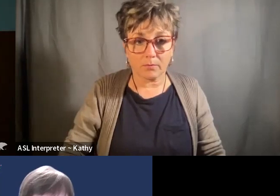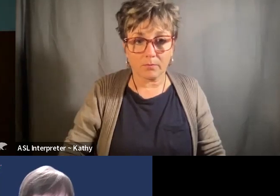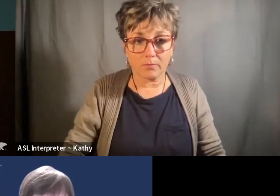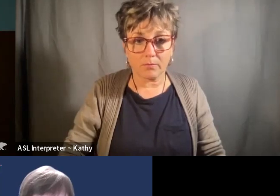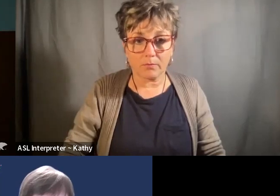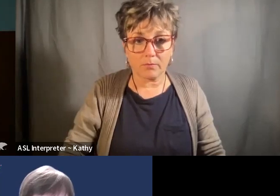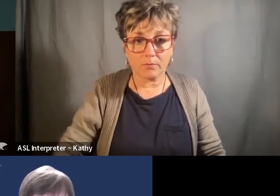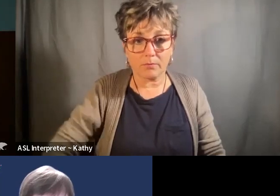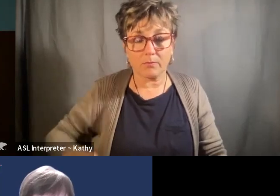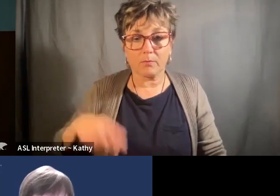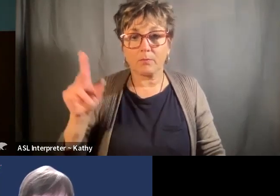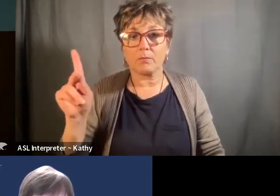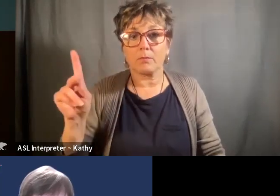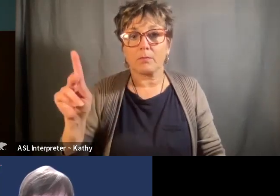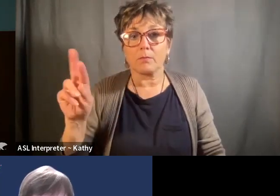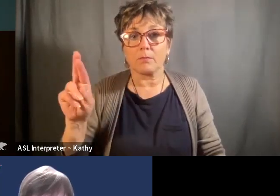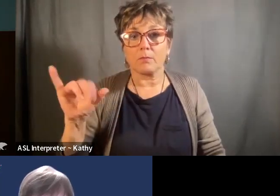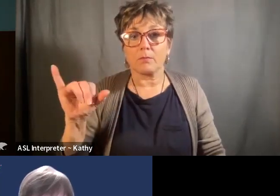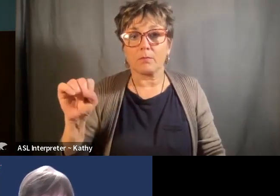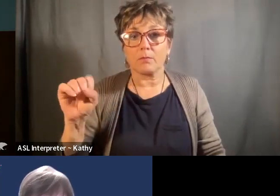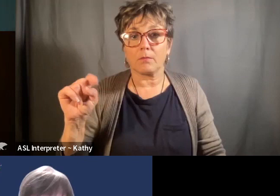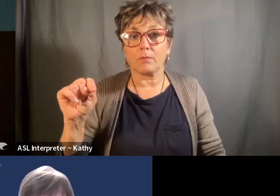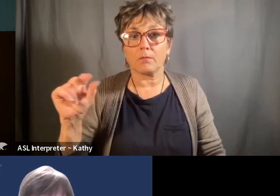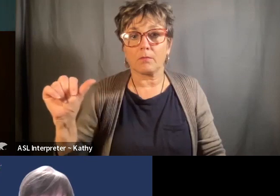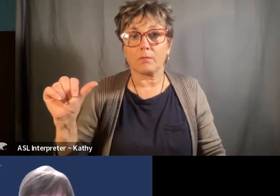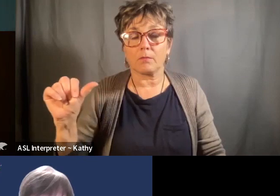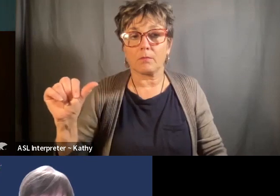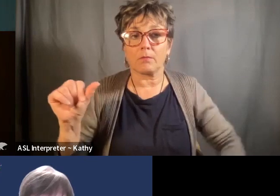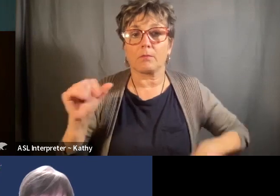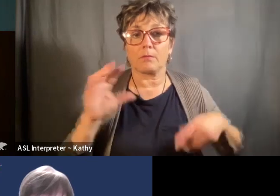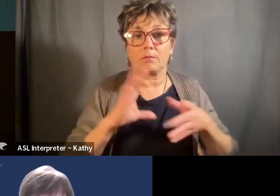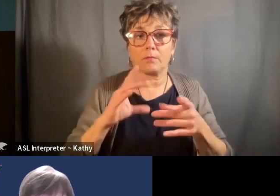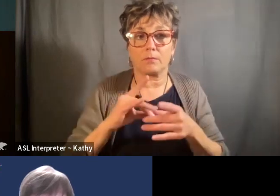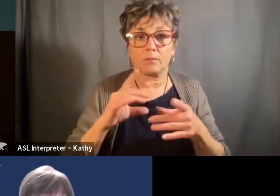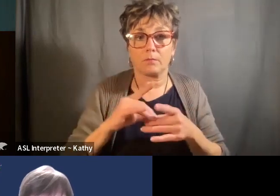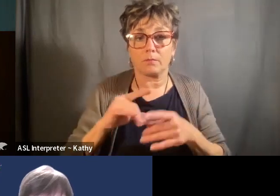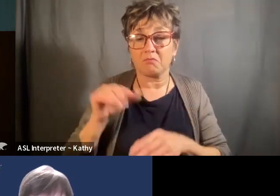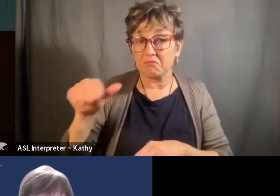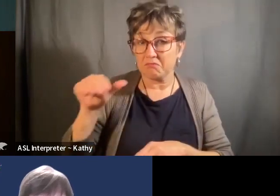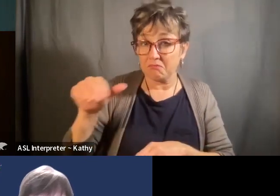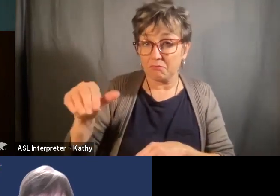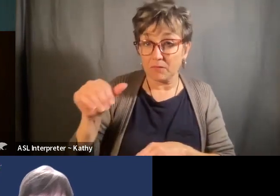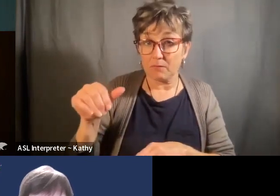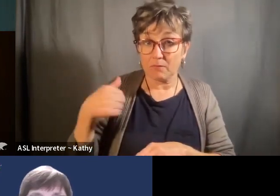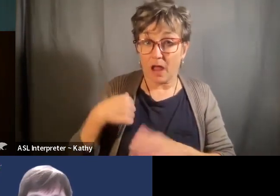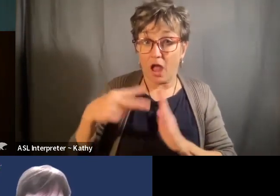Krista: So, this is Krista speaking. Megan, is it helpful if I read some questions to you